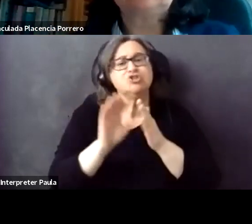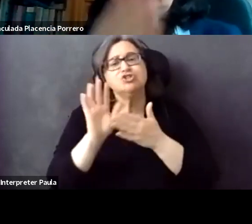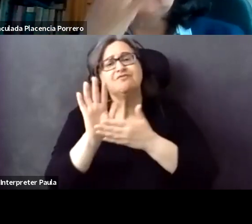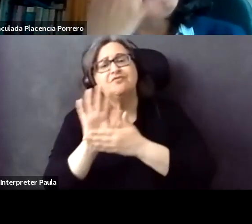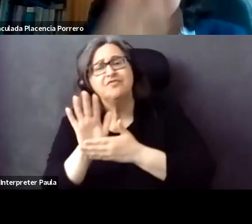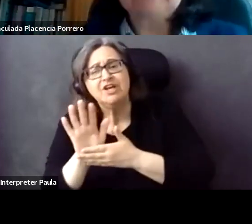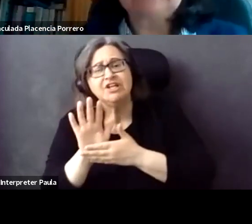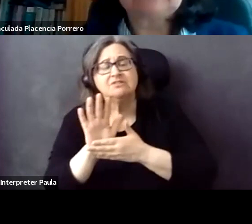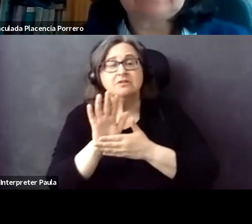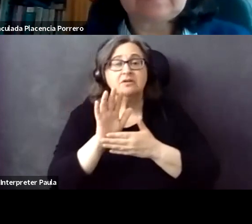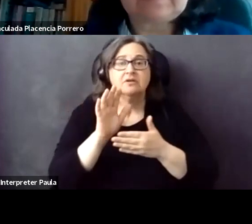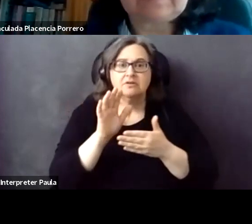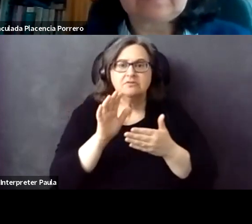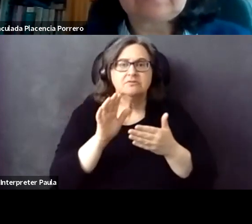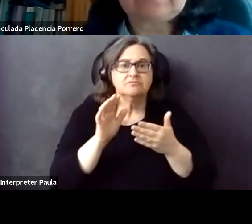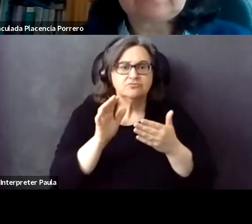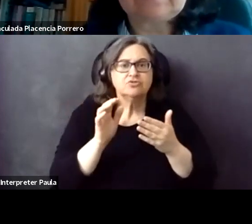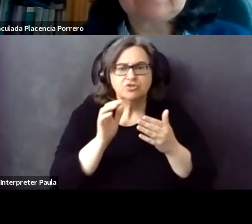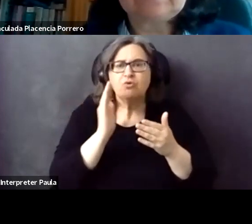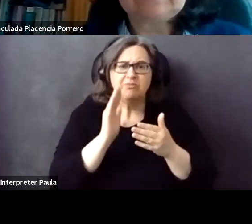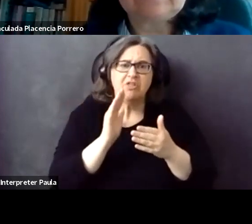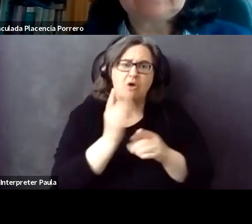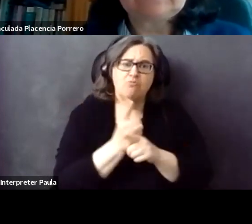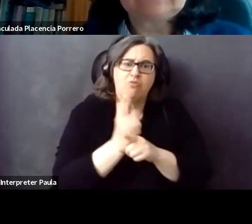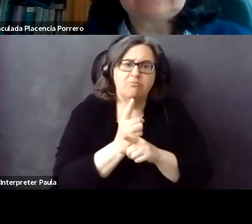make it much more easier for web shops to have their